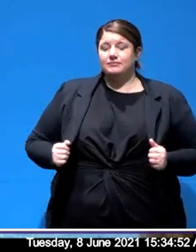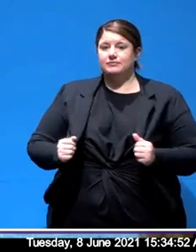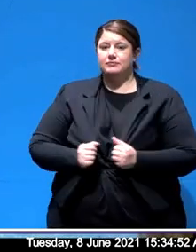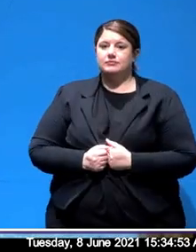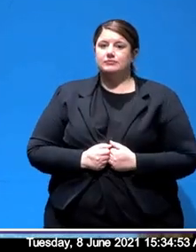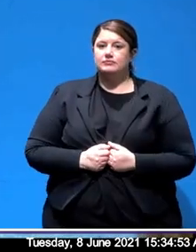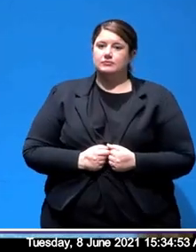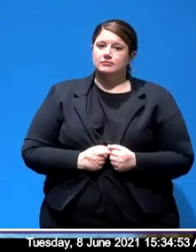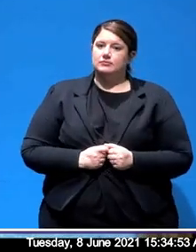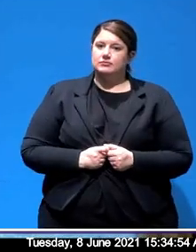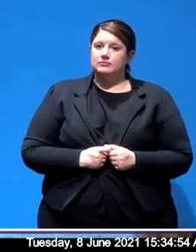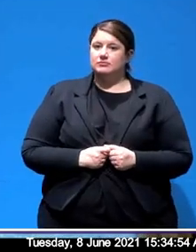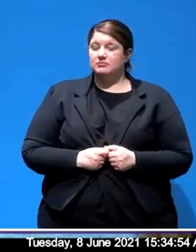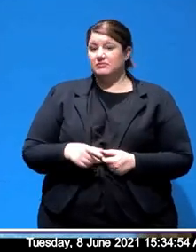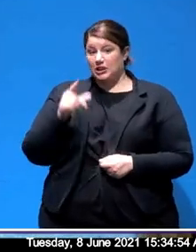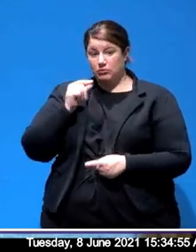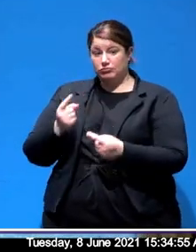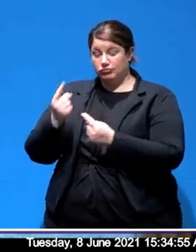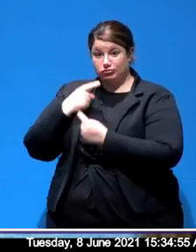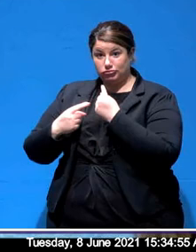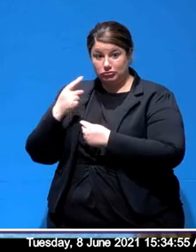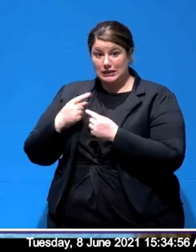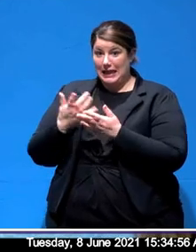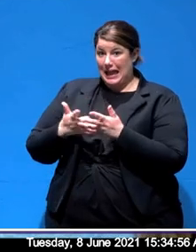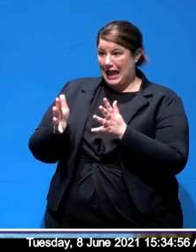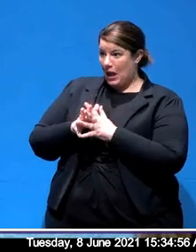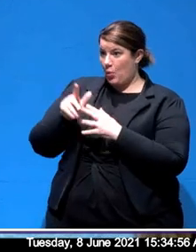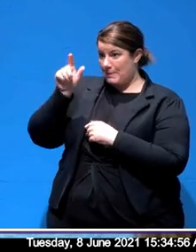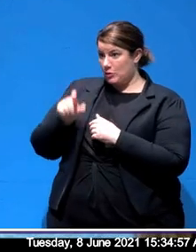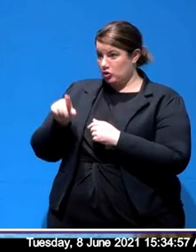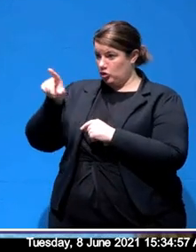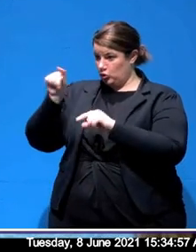Can you tell me, how does a person choose which category they are looking